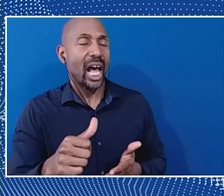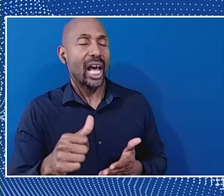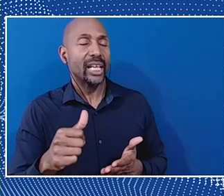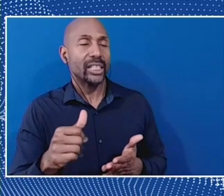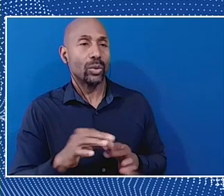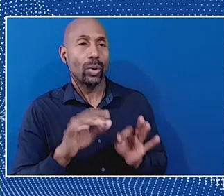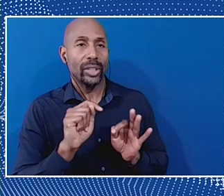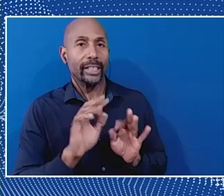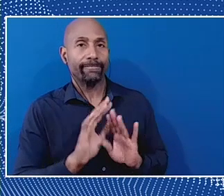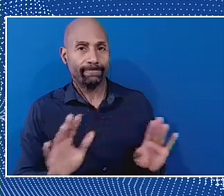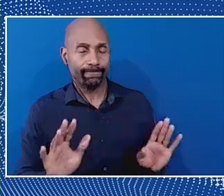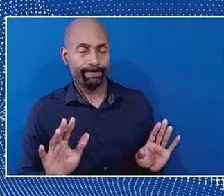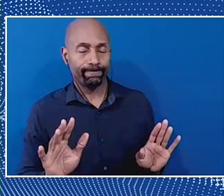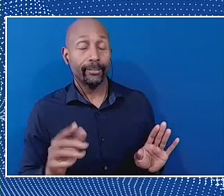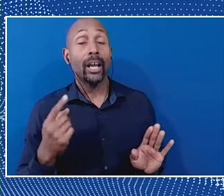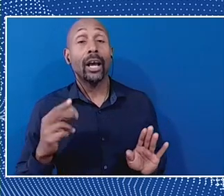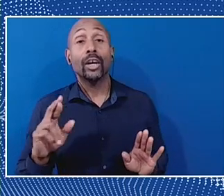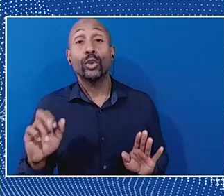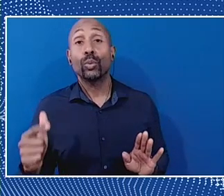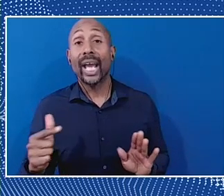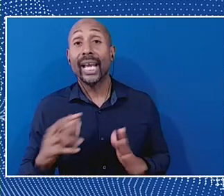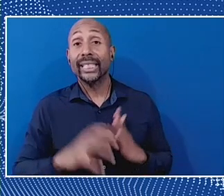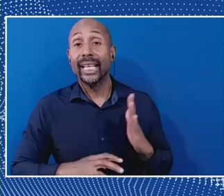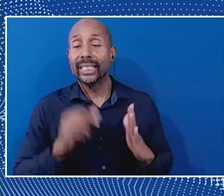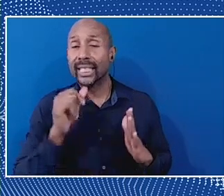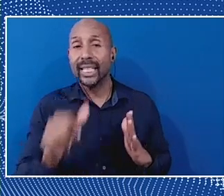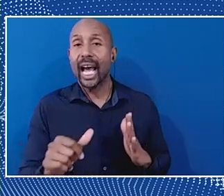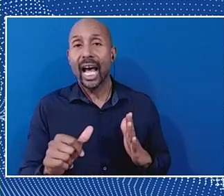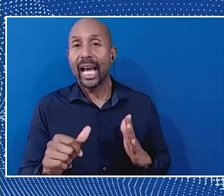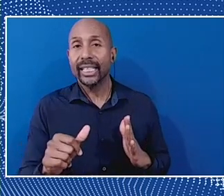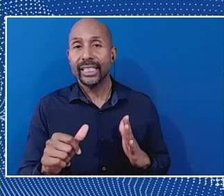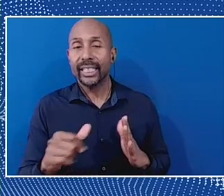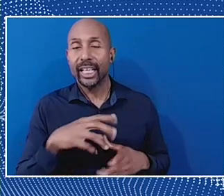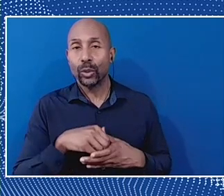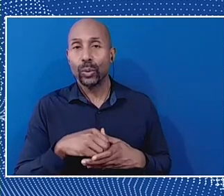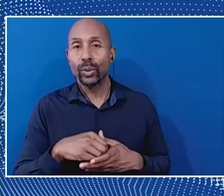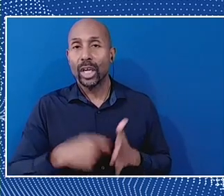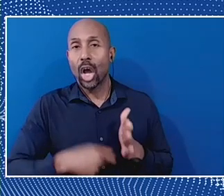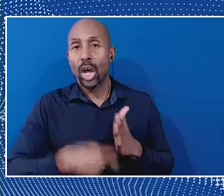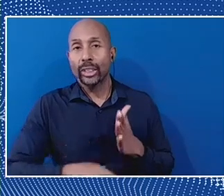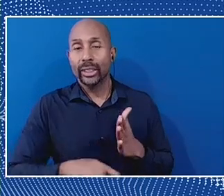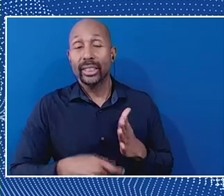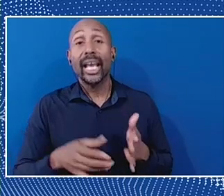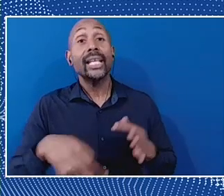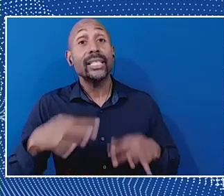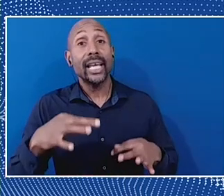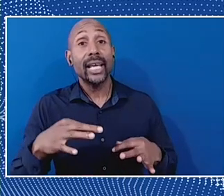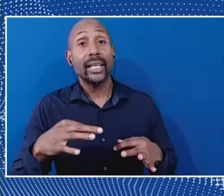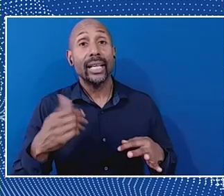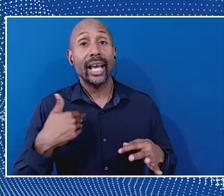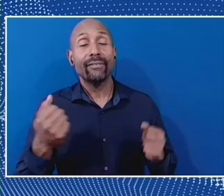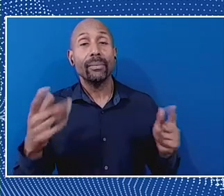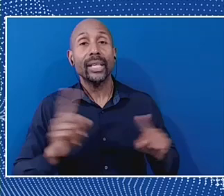costs. We broadly- it broadly includes a number of ways to think about cost, and we